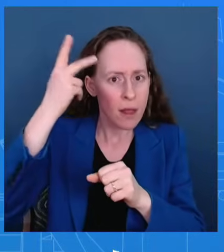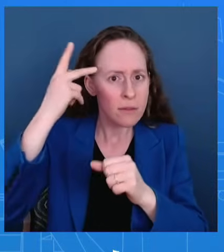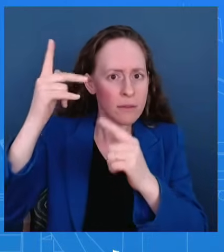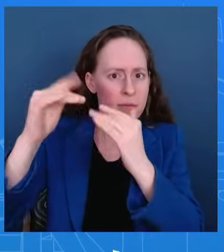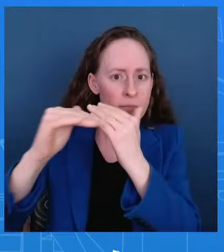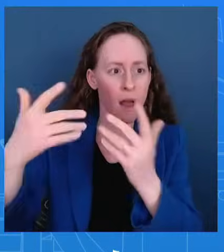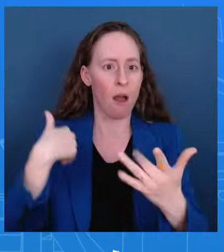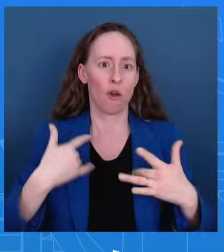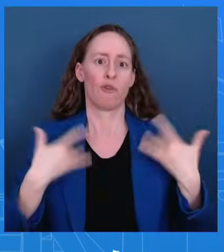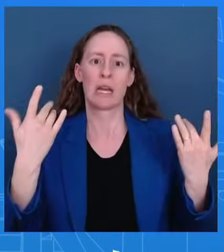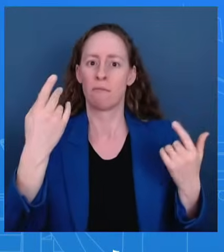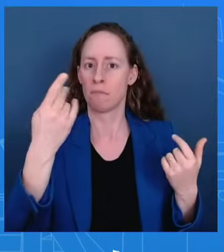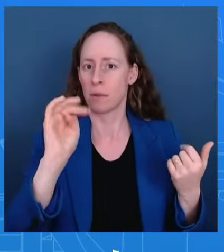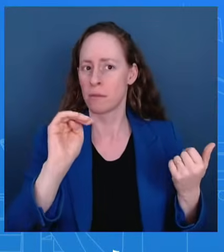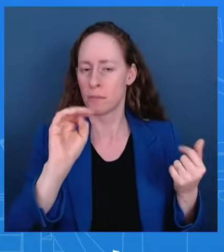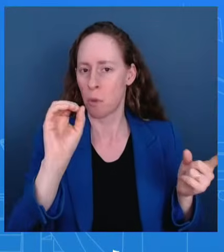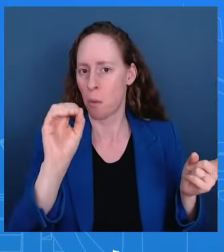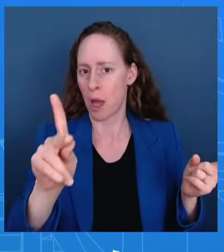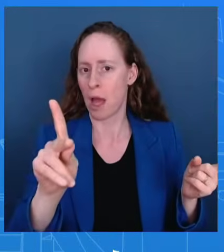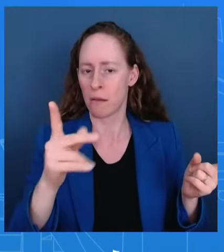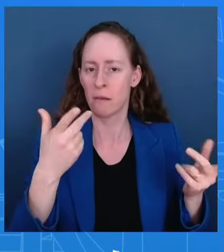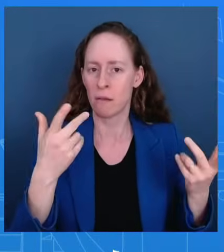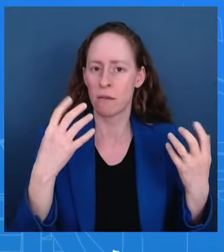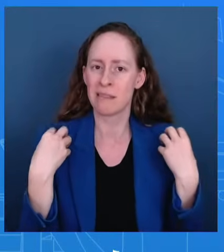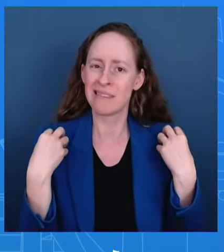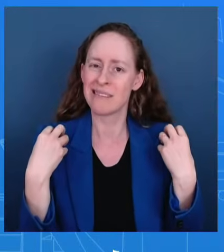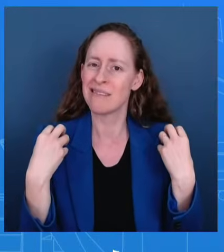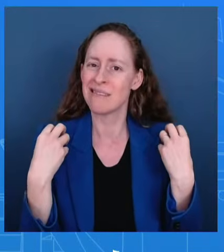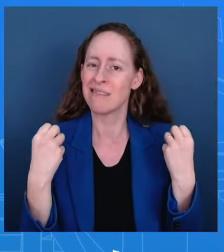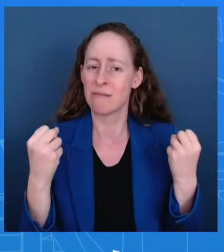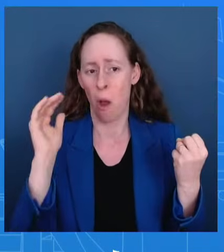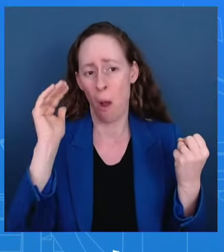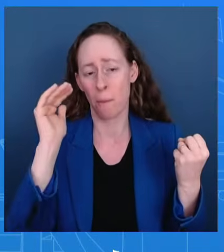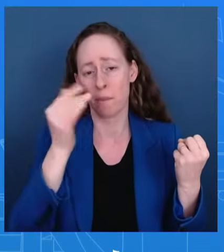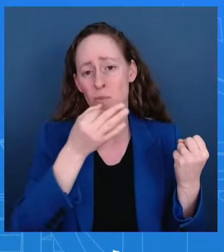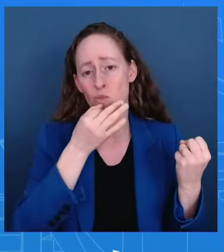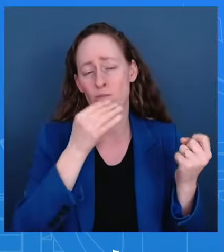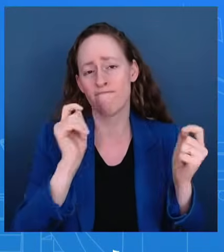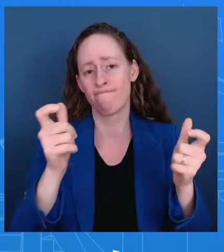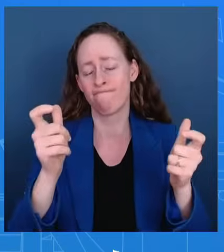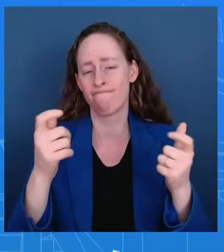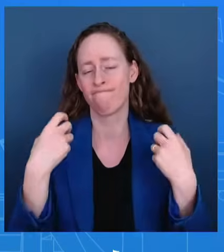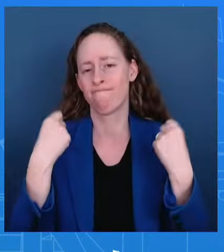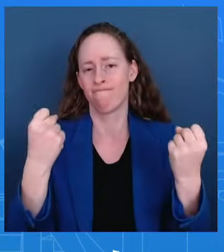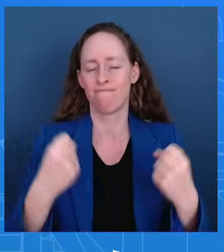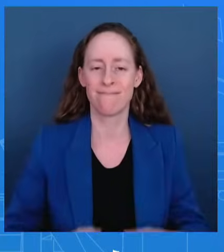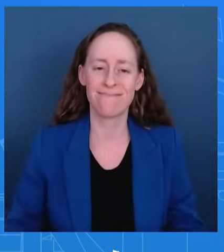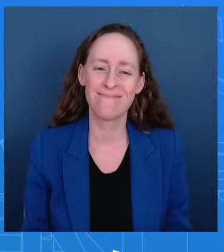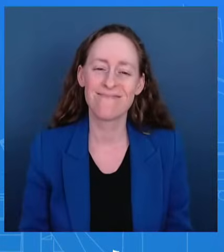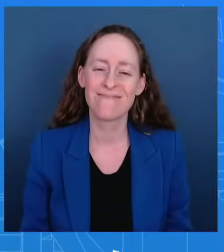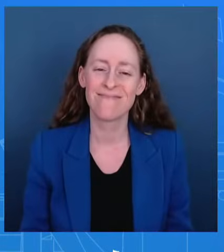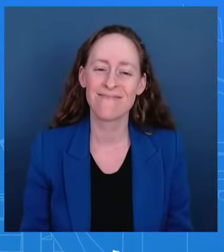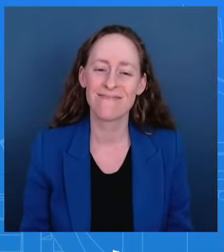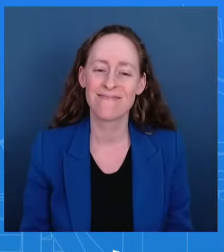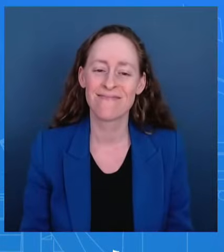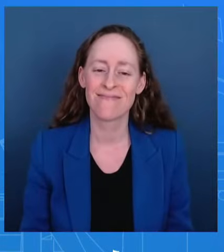We wish him a speedy recovery. The Press: Thanks, Karine. Admiral, back to Ukraine. Does the President hope to attend the Ukraine peace conference next month ?